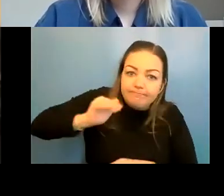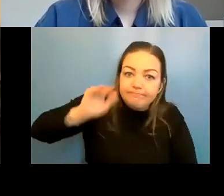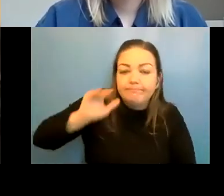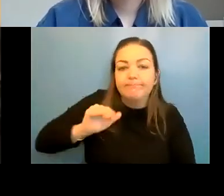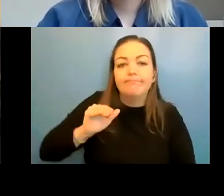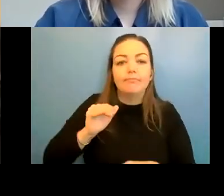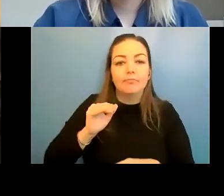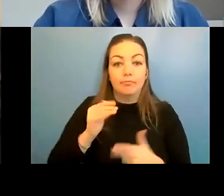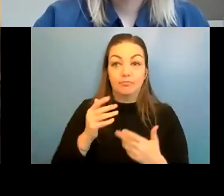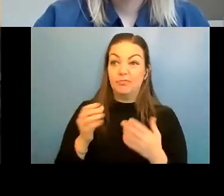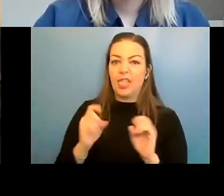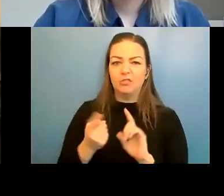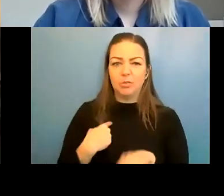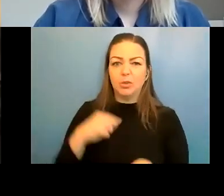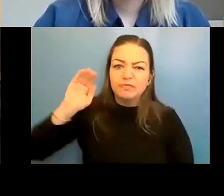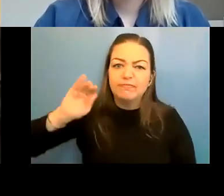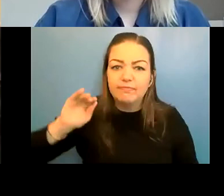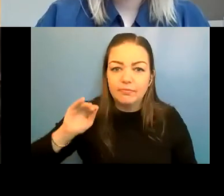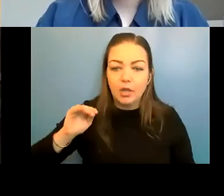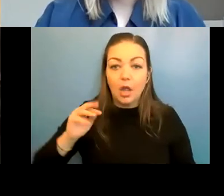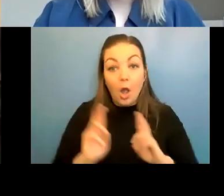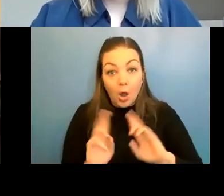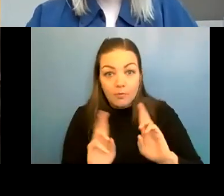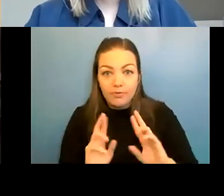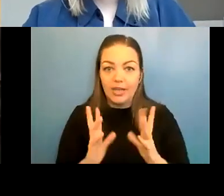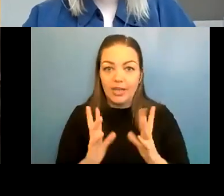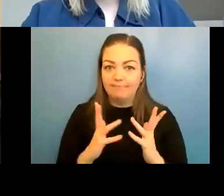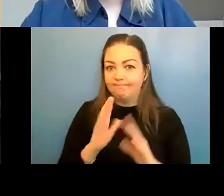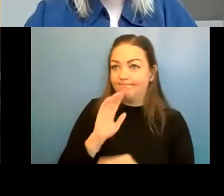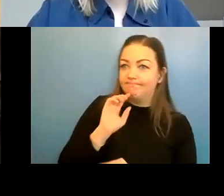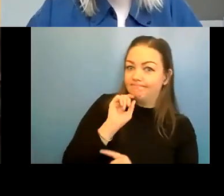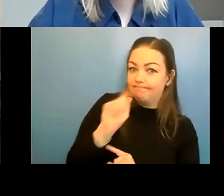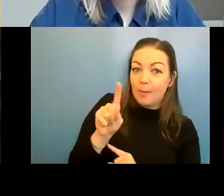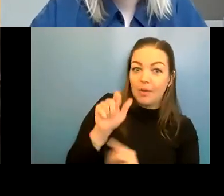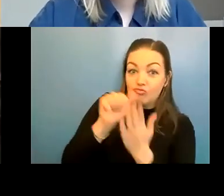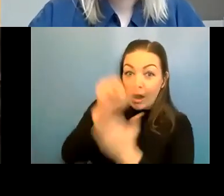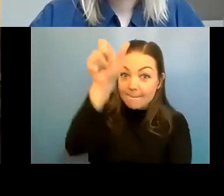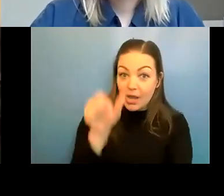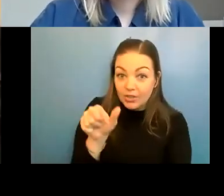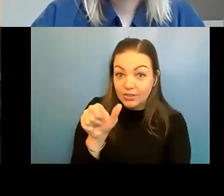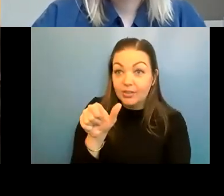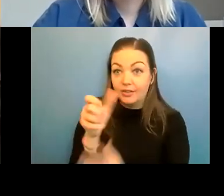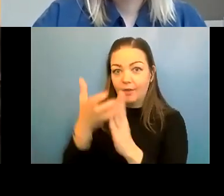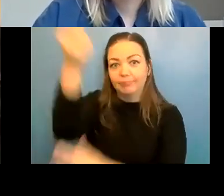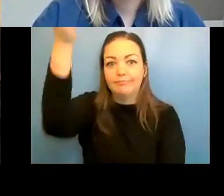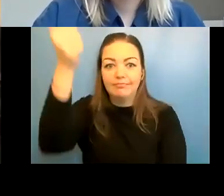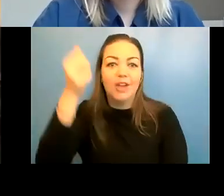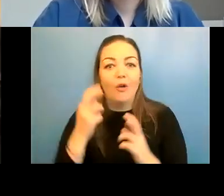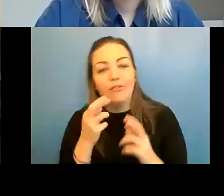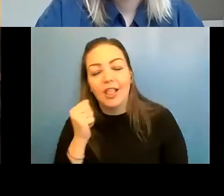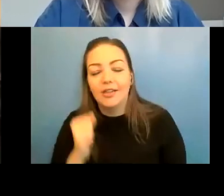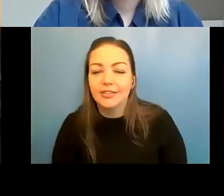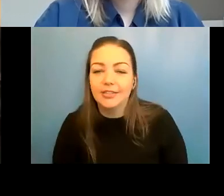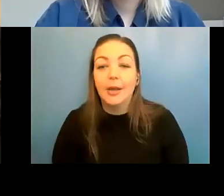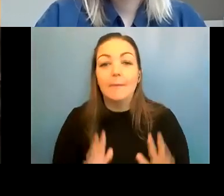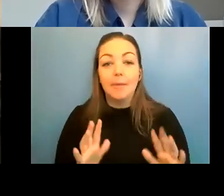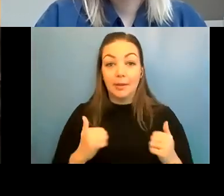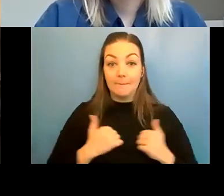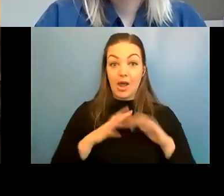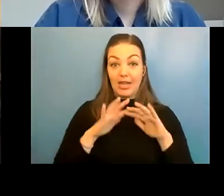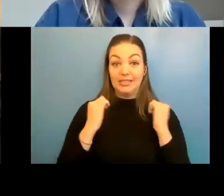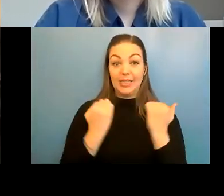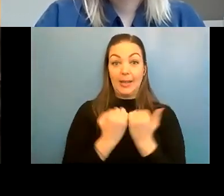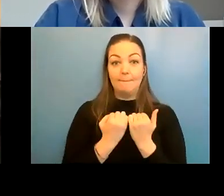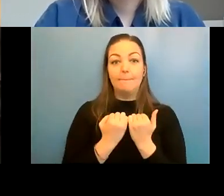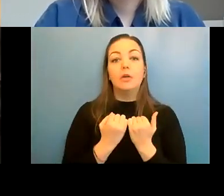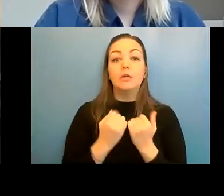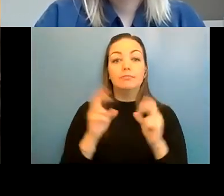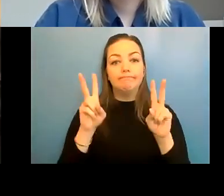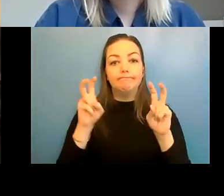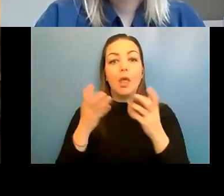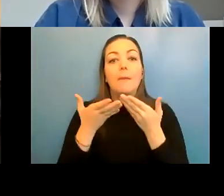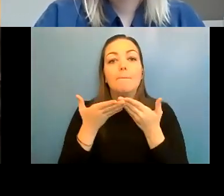So I would also say, be a little bit persistent, if you don't get a response straight away, hopefully in the back of house, someone is sending that to the right person and